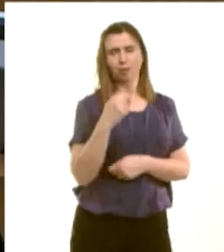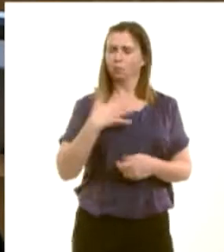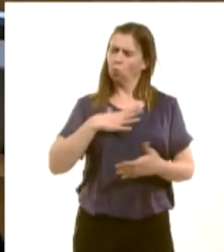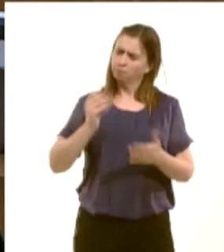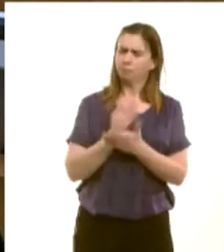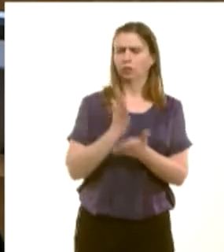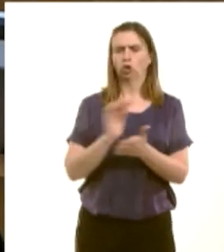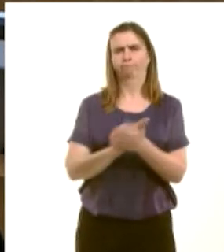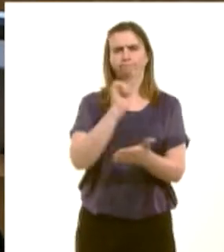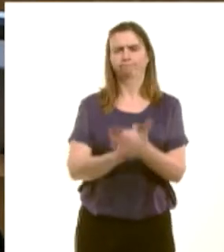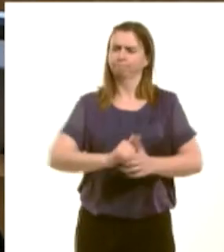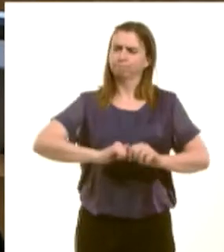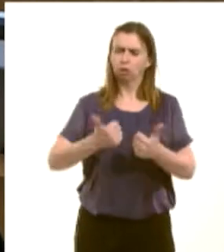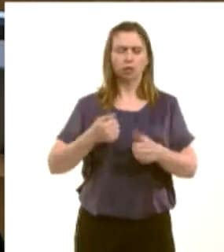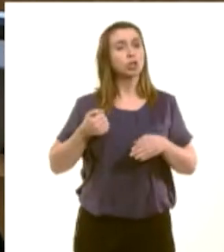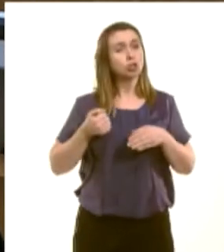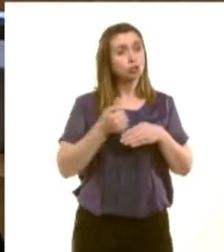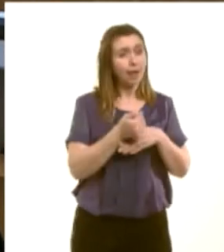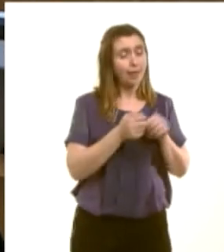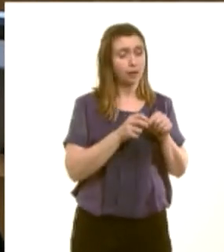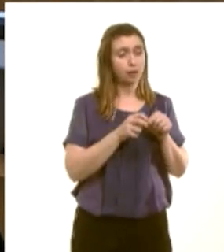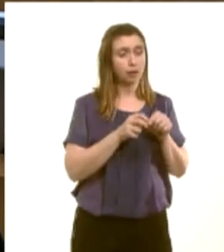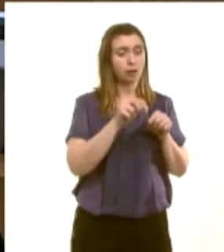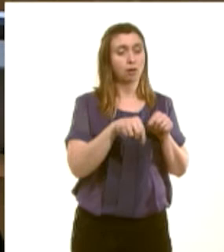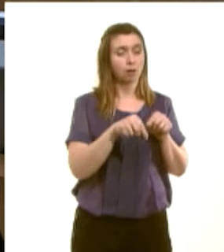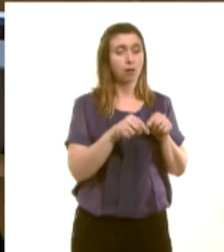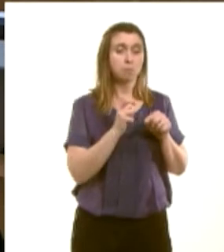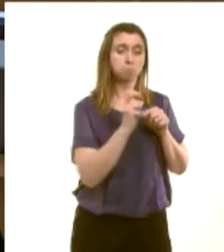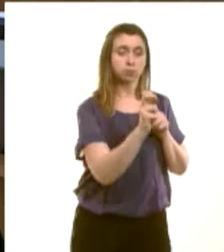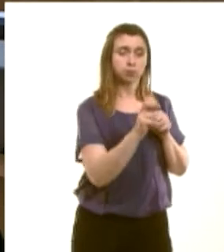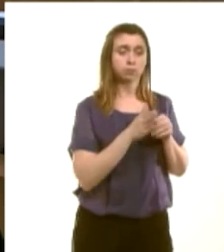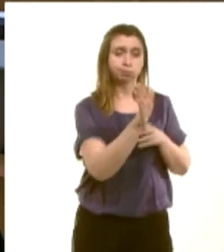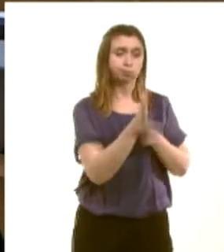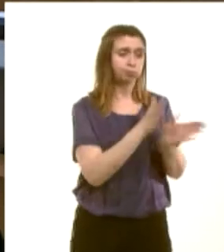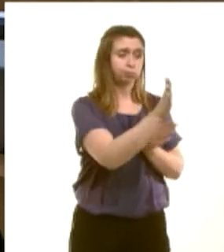of the modes between bus and rail transport, but having that power will enable us to make